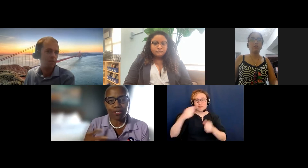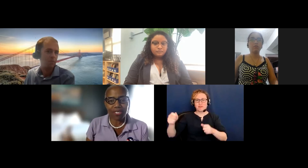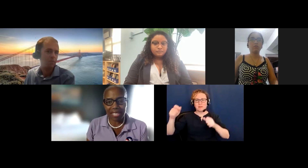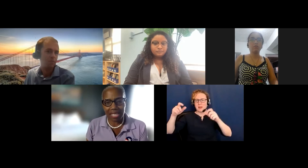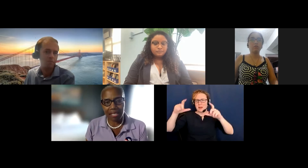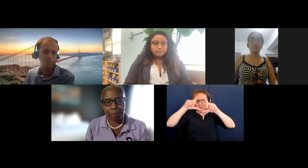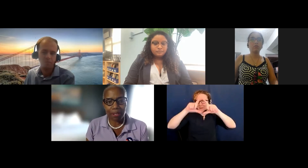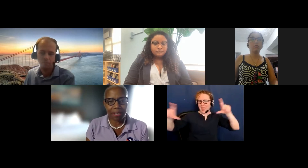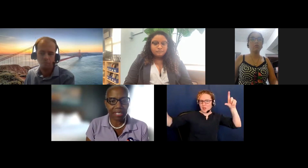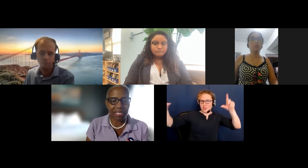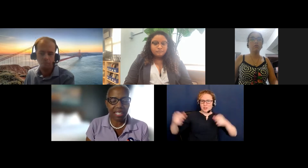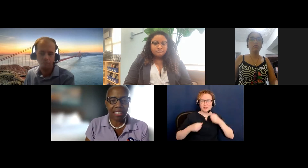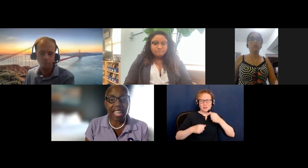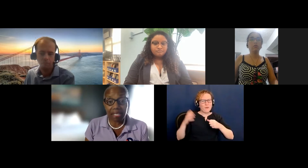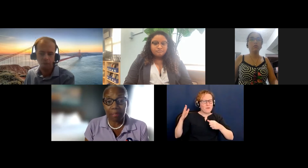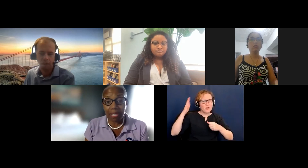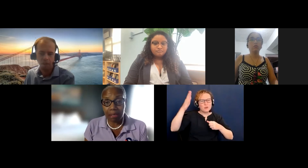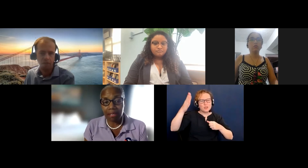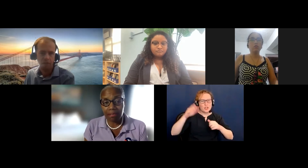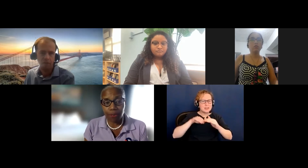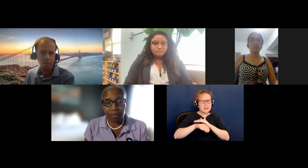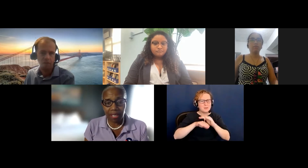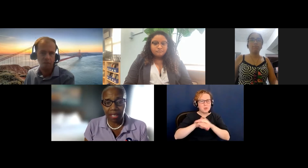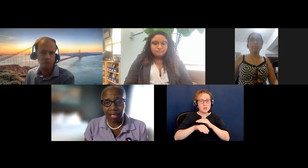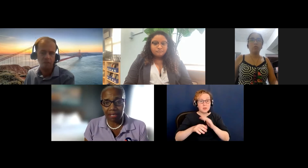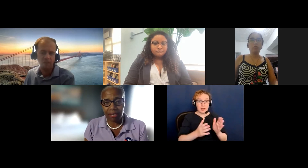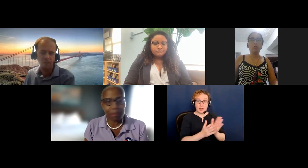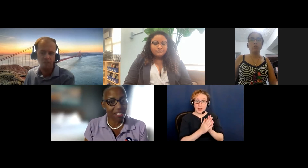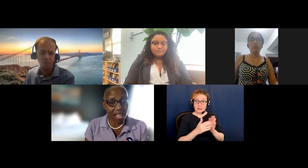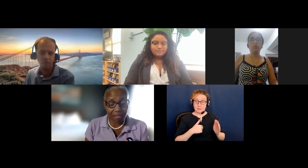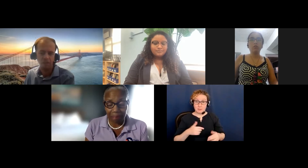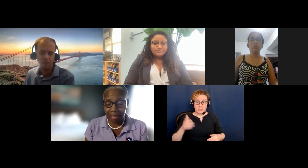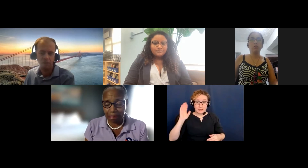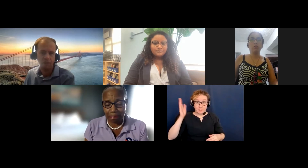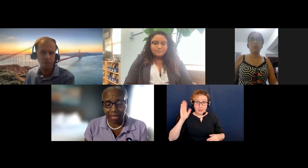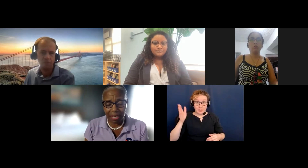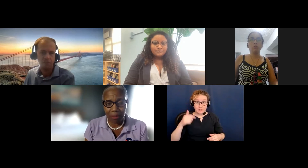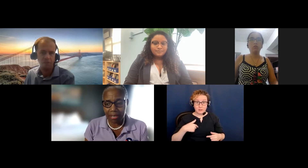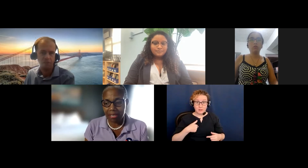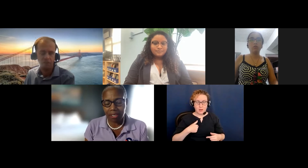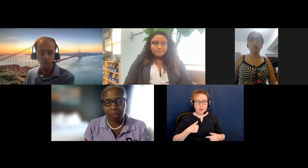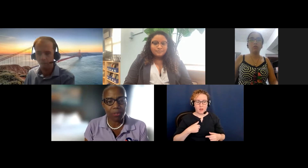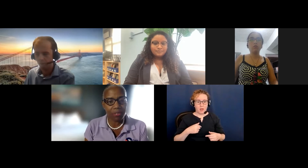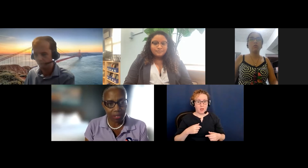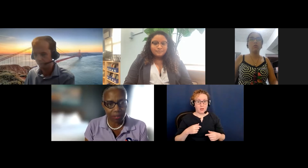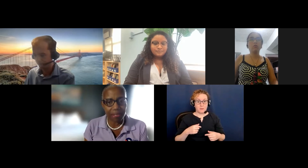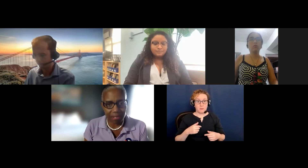is accessible and they asked me to speak to it. My big thing was that you have to